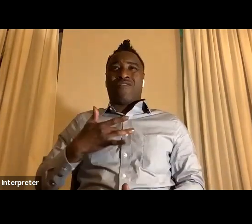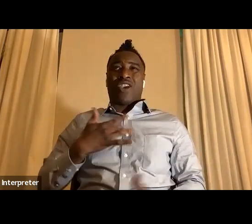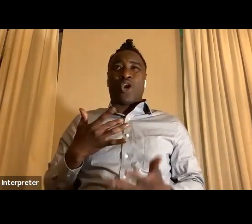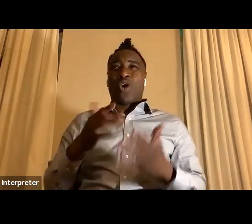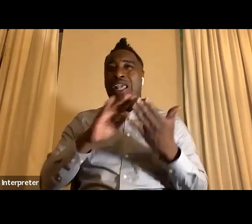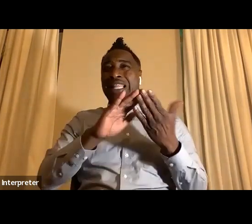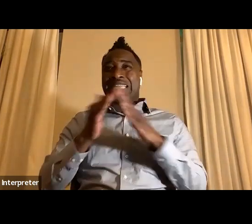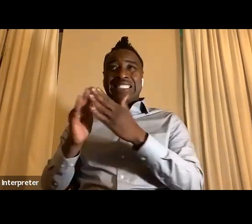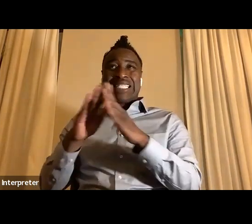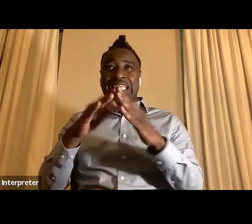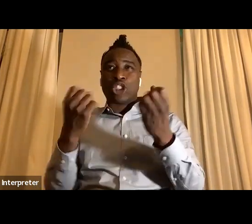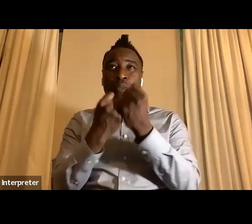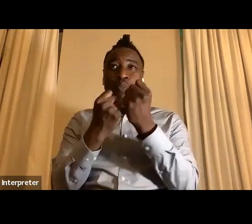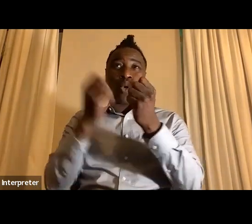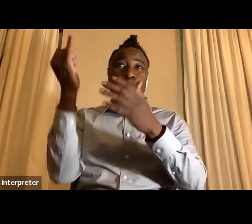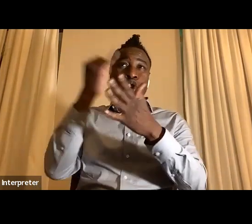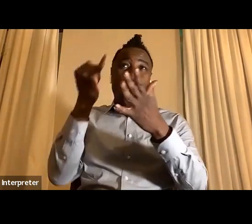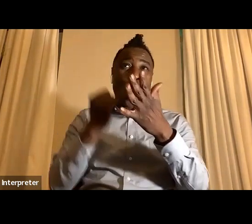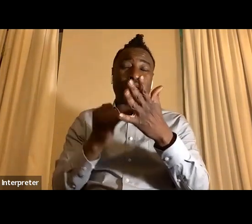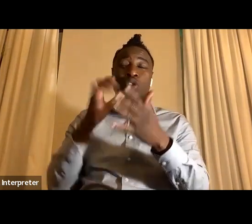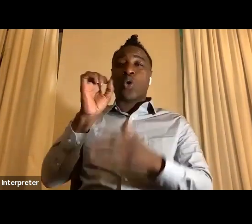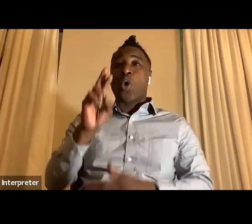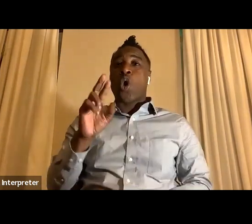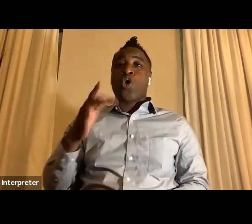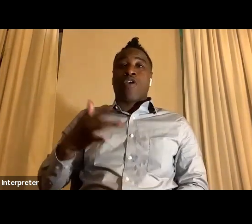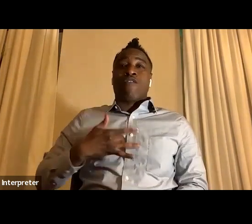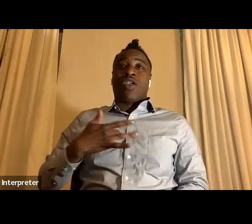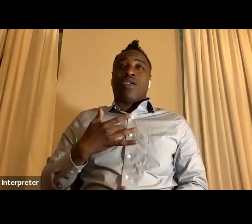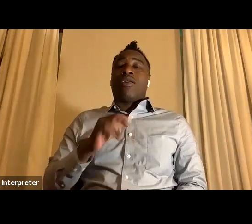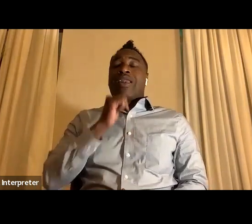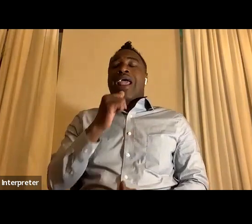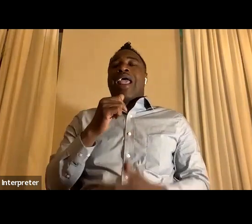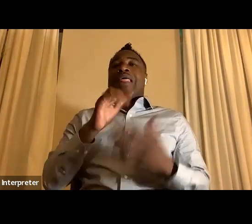the arts or how do you feel like even not the city as like a government